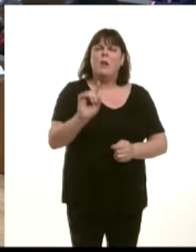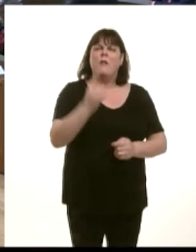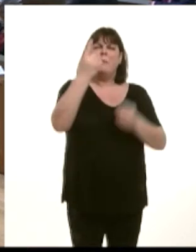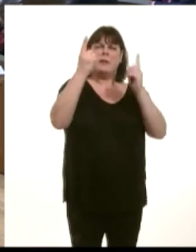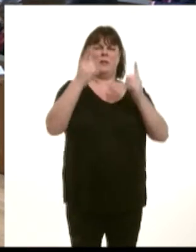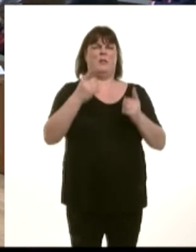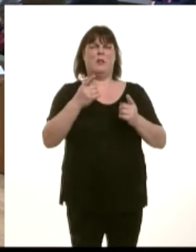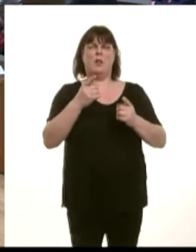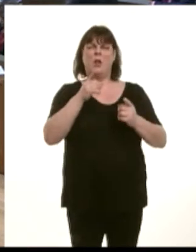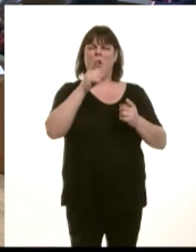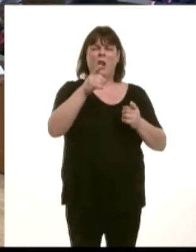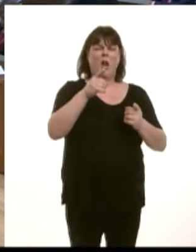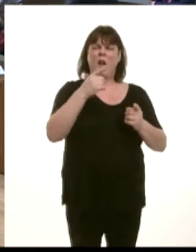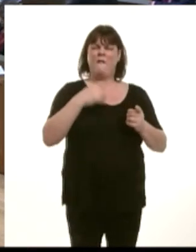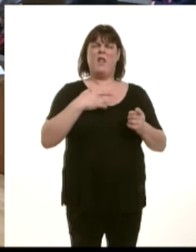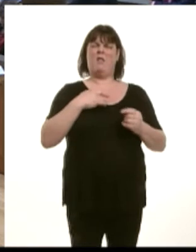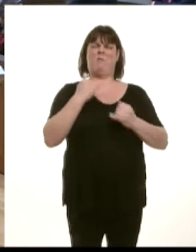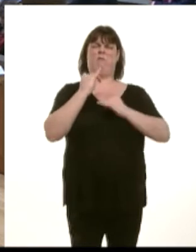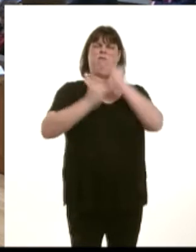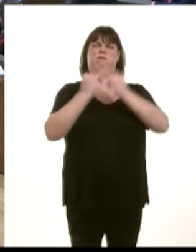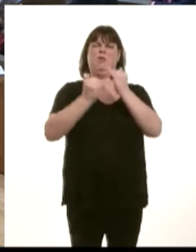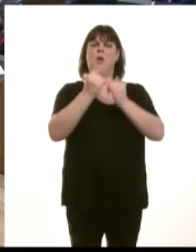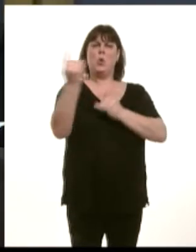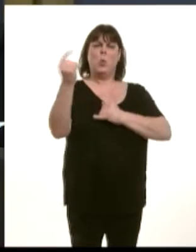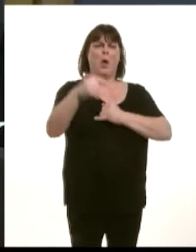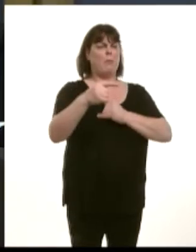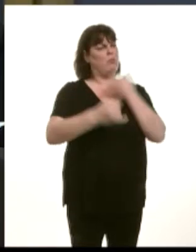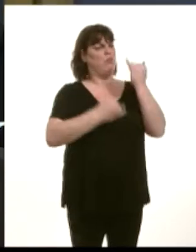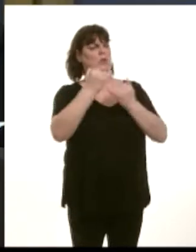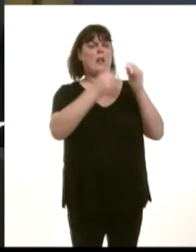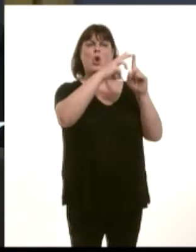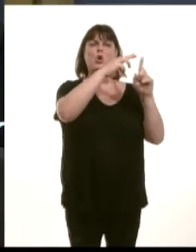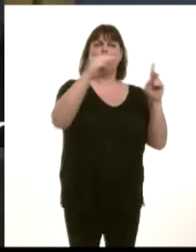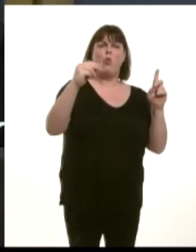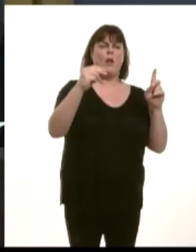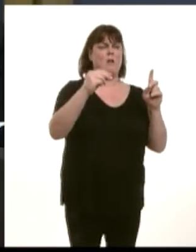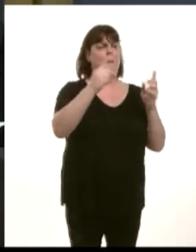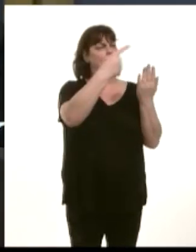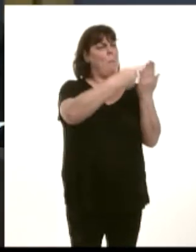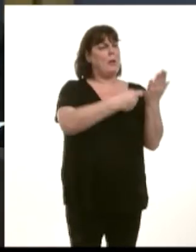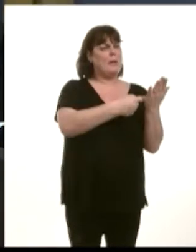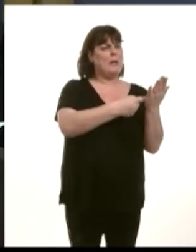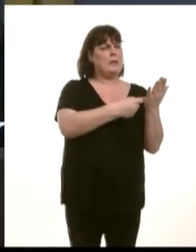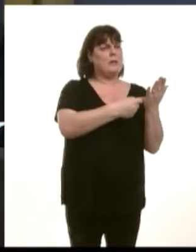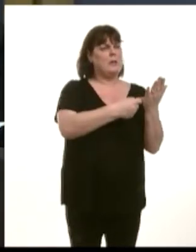to come here and attack Tory policies, yet you’re reluctant to condemn austerity, which